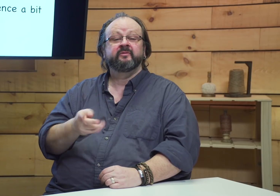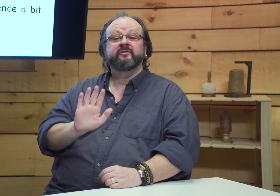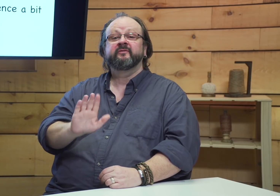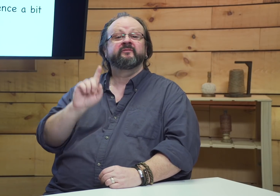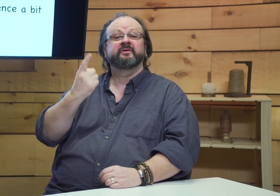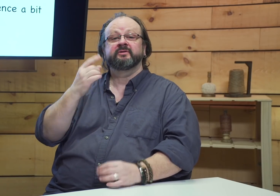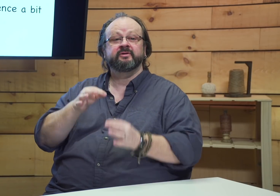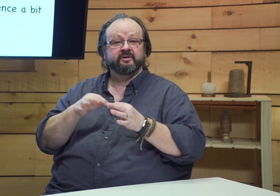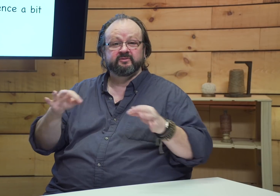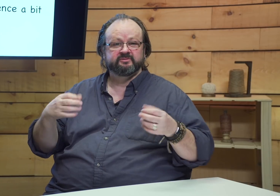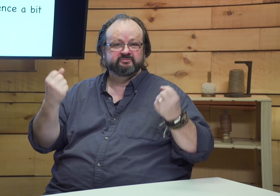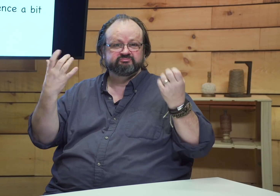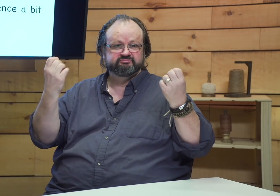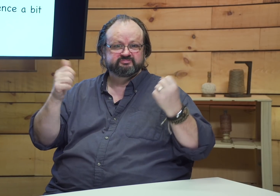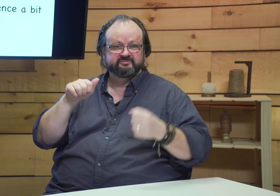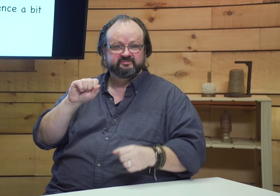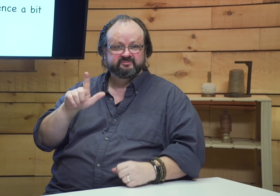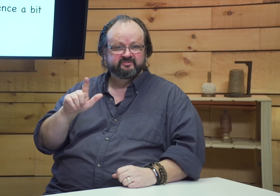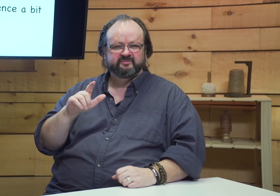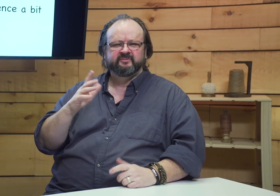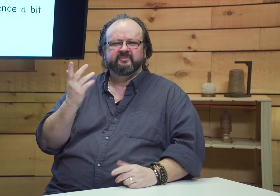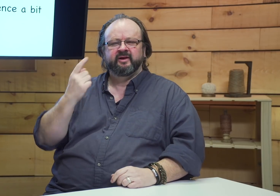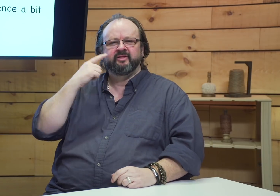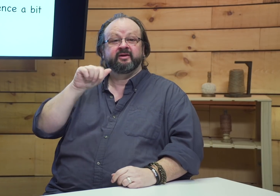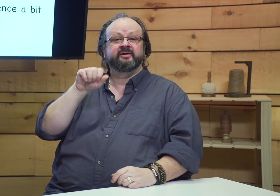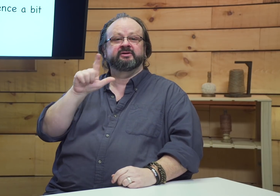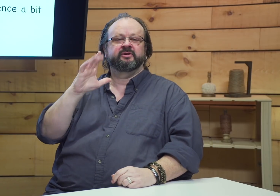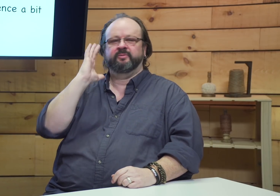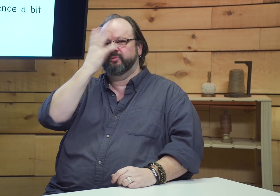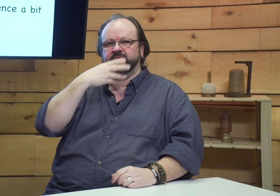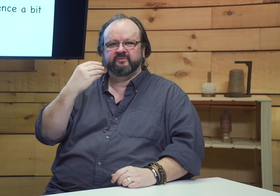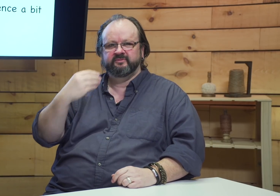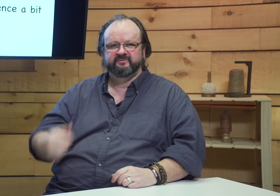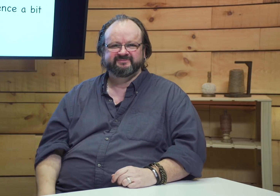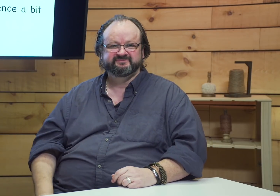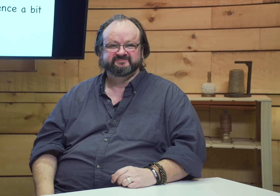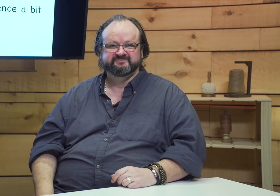Their first language is ASL. I think ASL is beautiful!